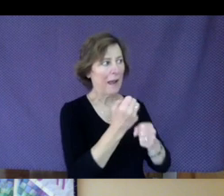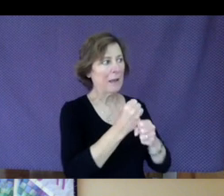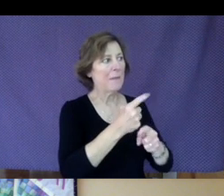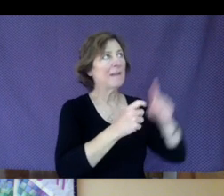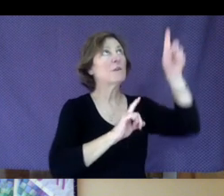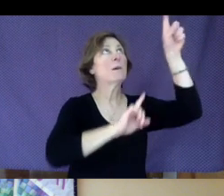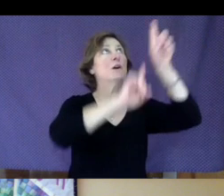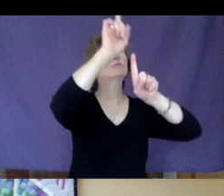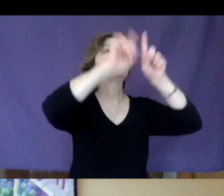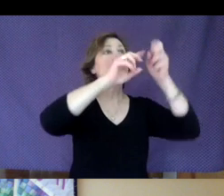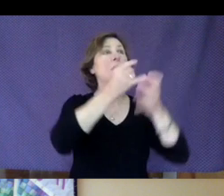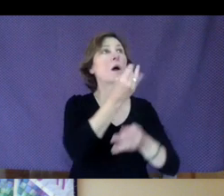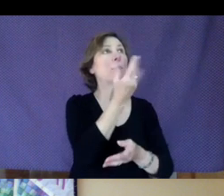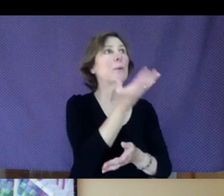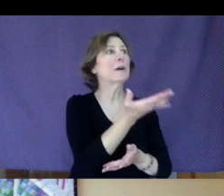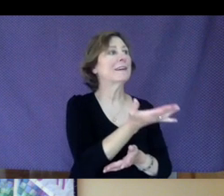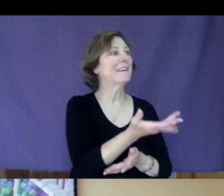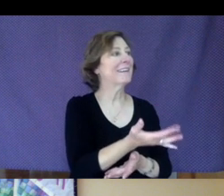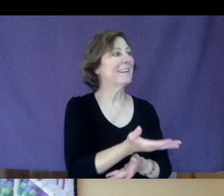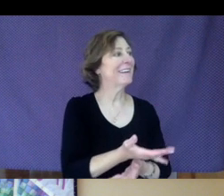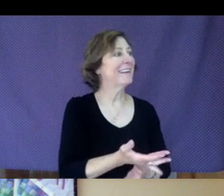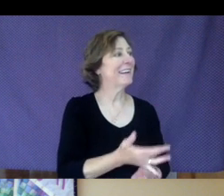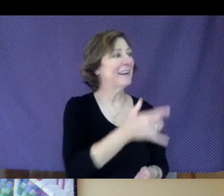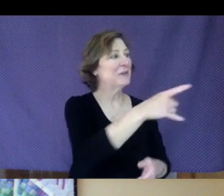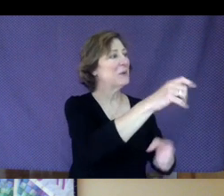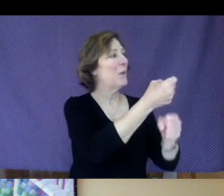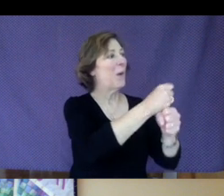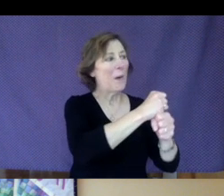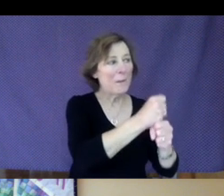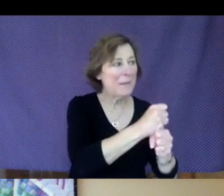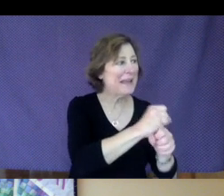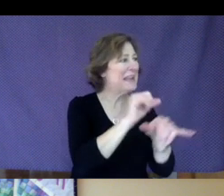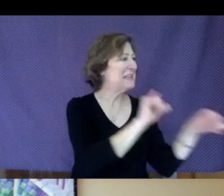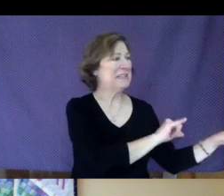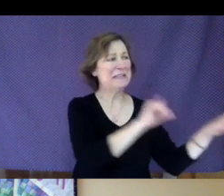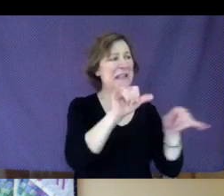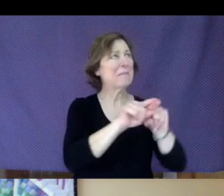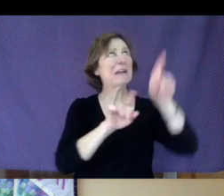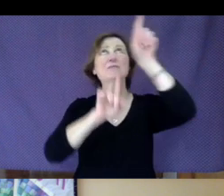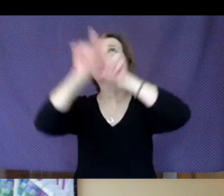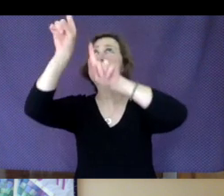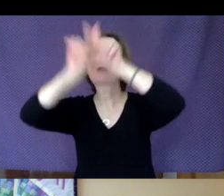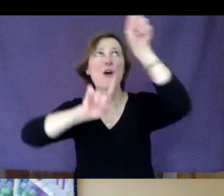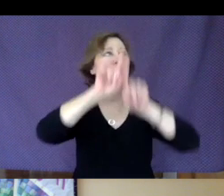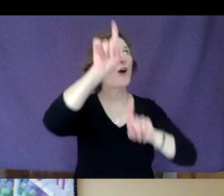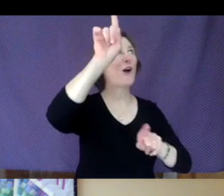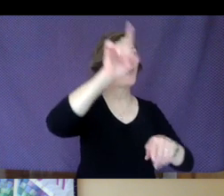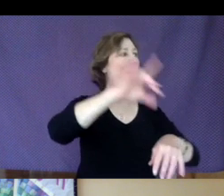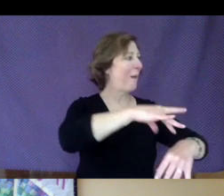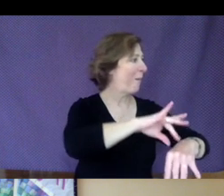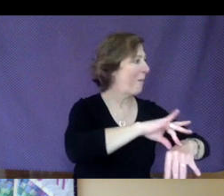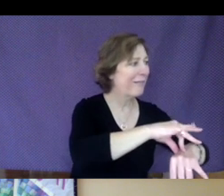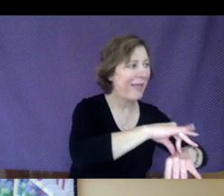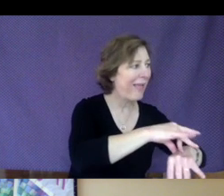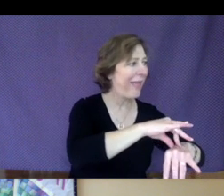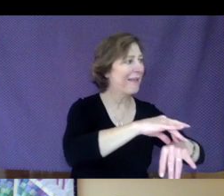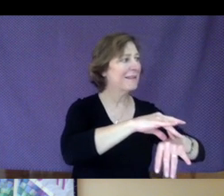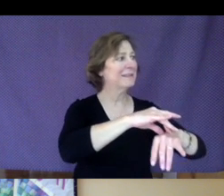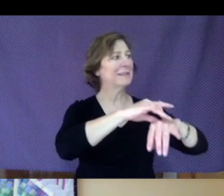You are made of the same matter as the stars and the planets and as sages and saints